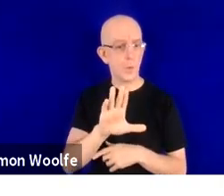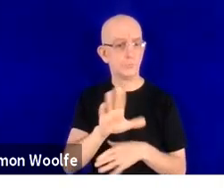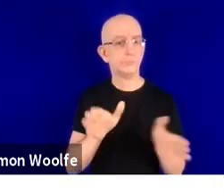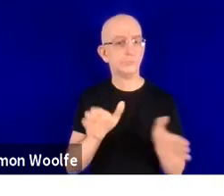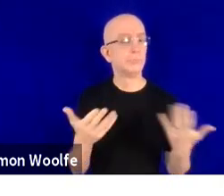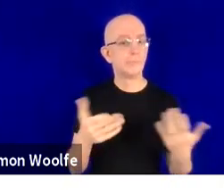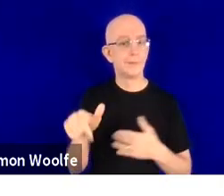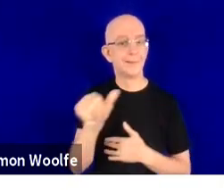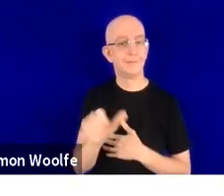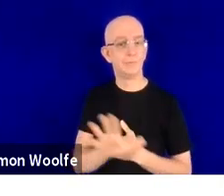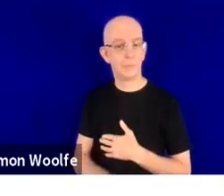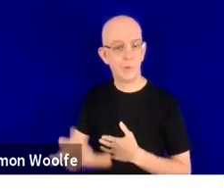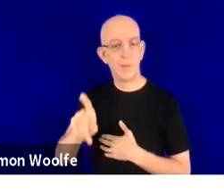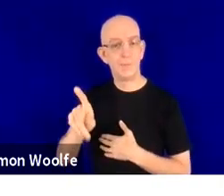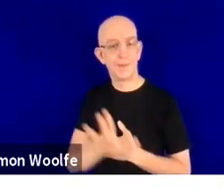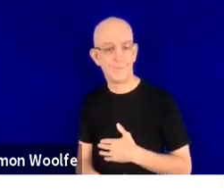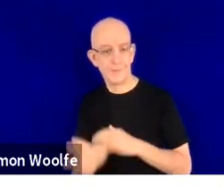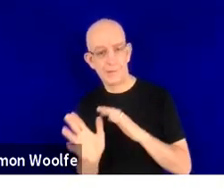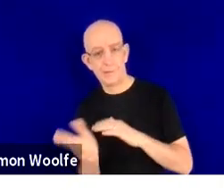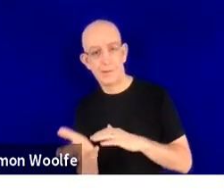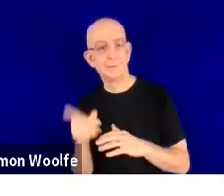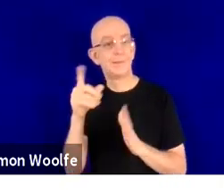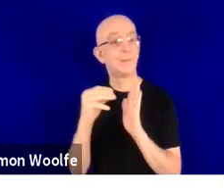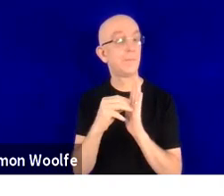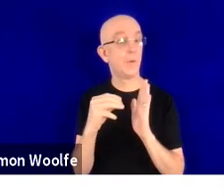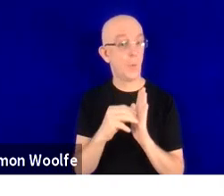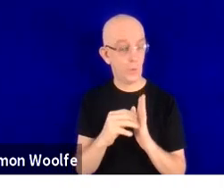I will now pass over to our first Speaker, Charles. Thanks, Charles